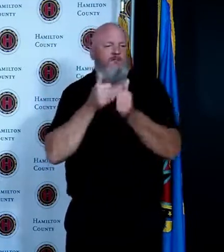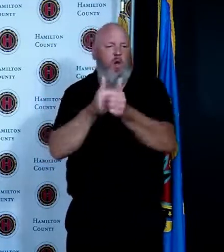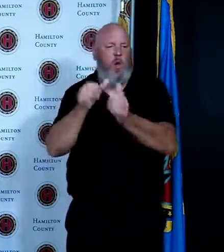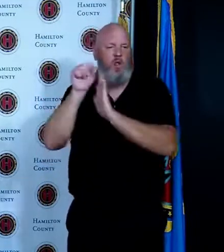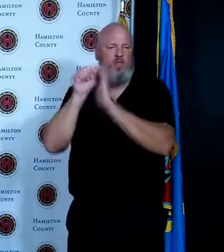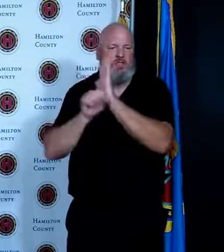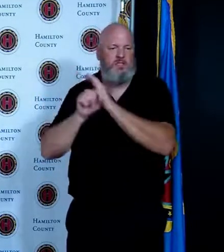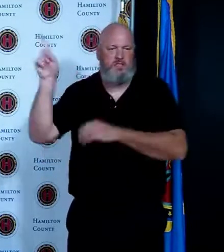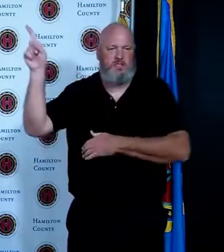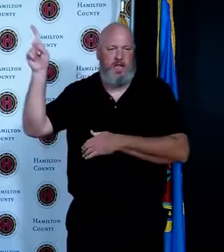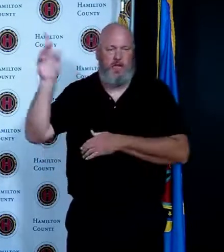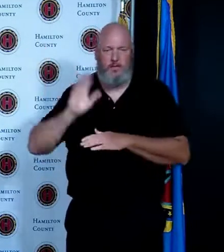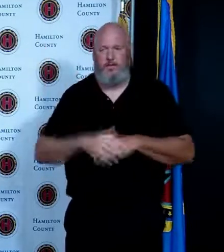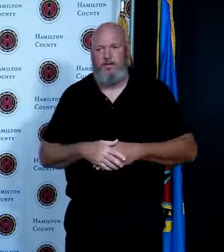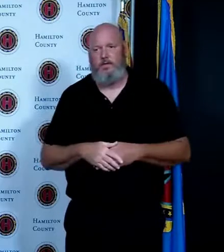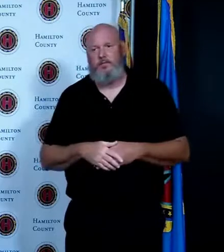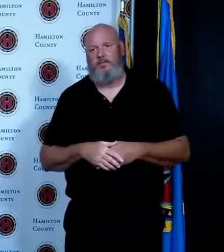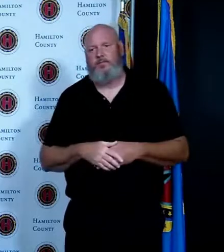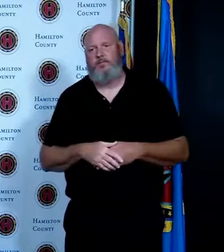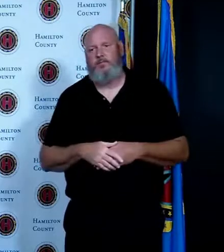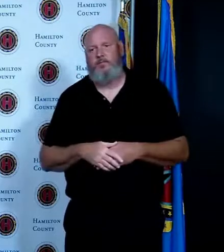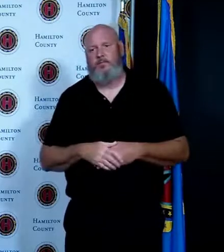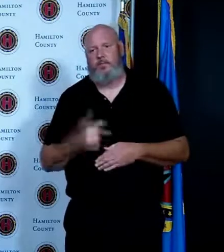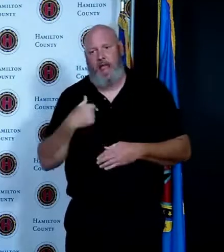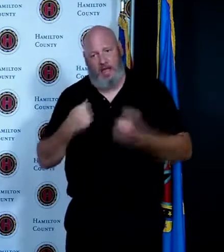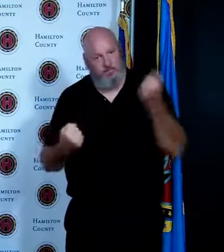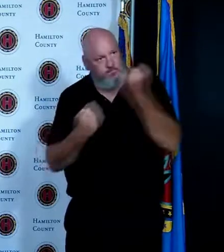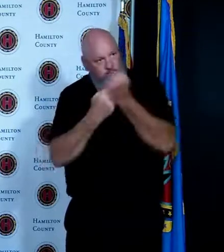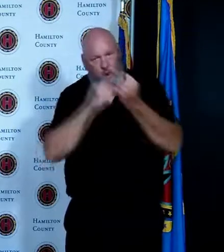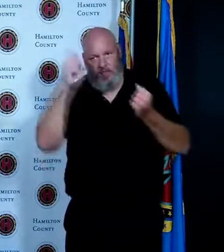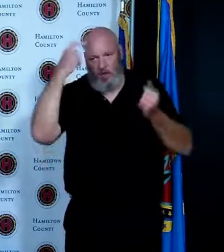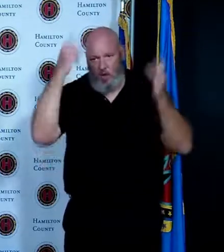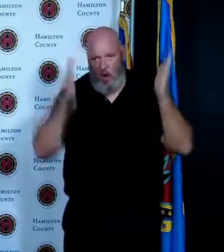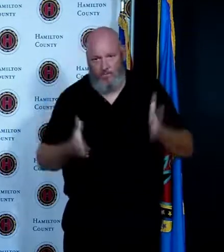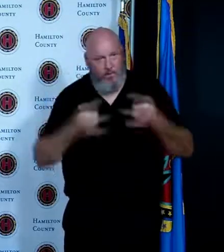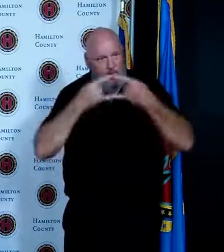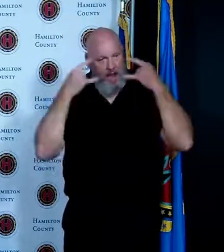of what the Governor has said about mask-wearing we need to do all we can